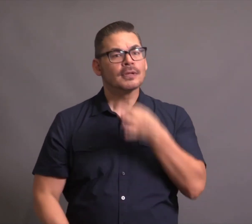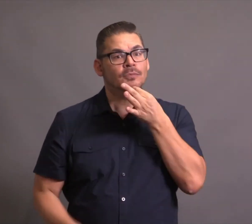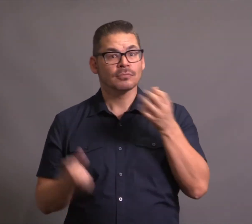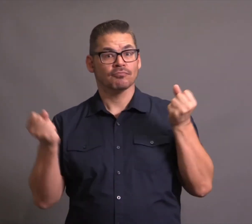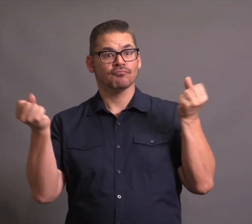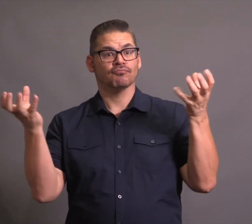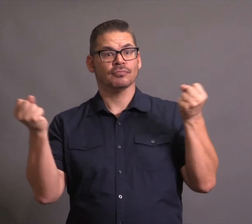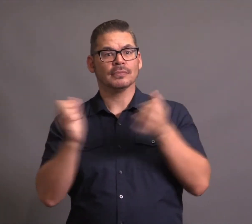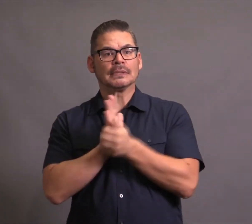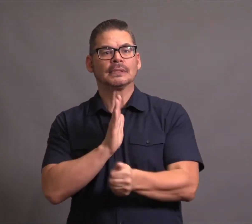Dynamic public signing presentation skills.